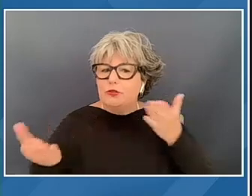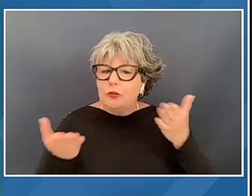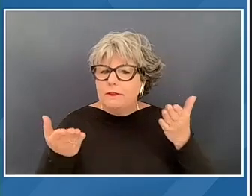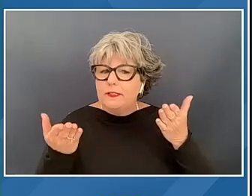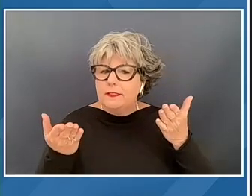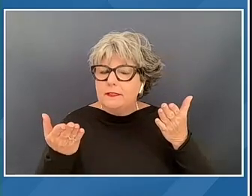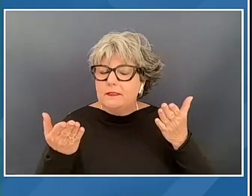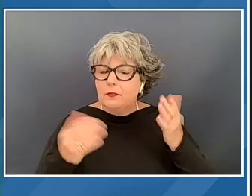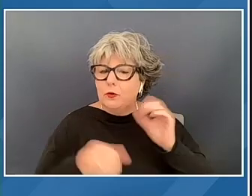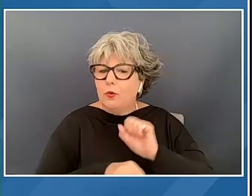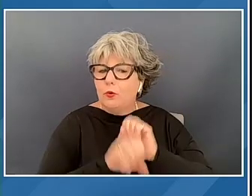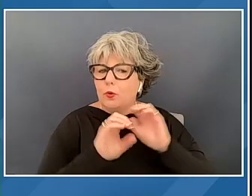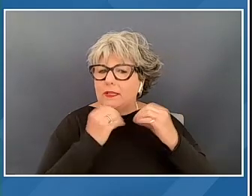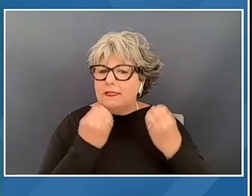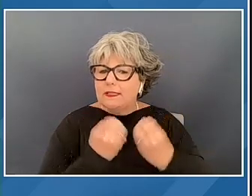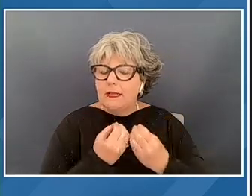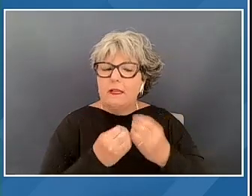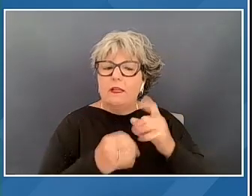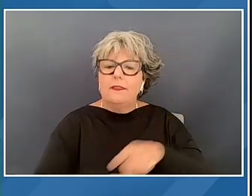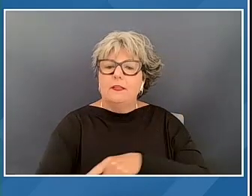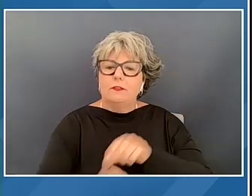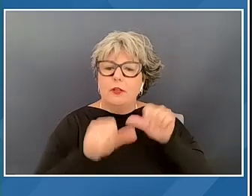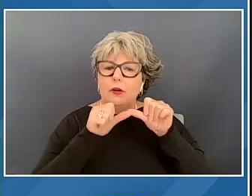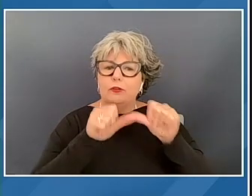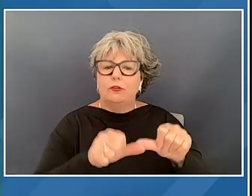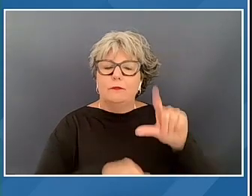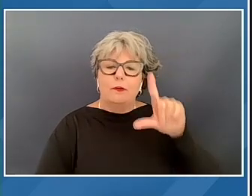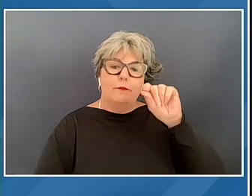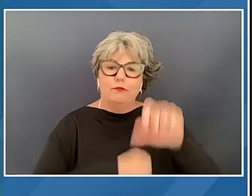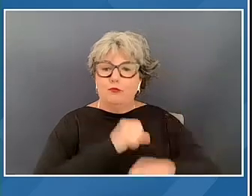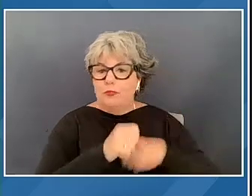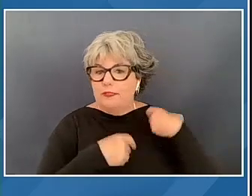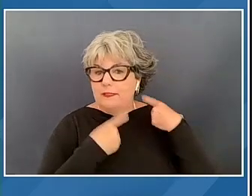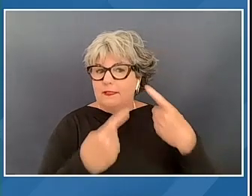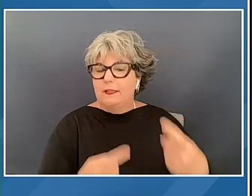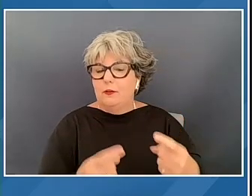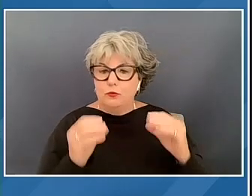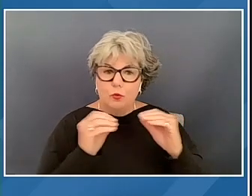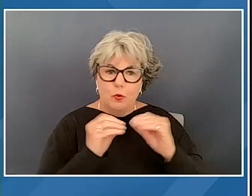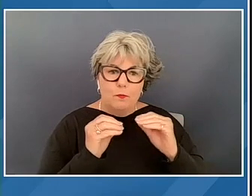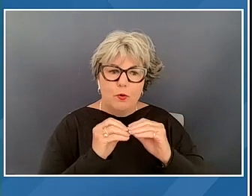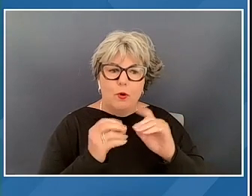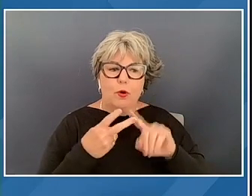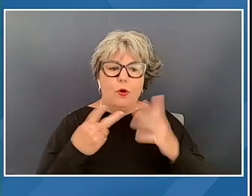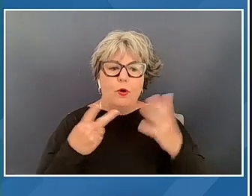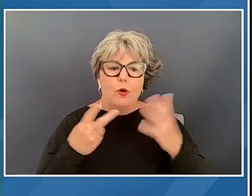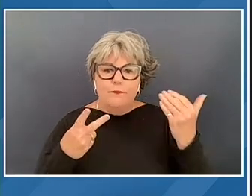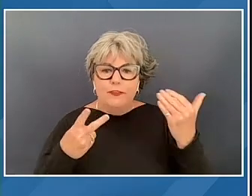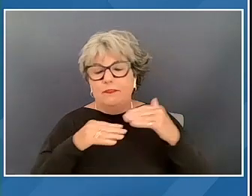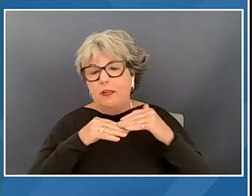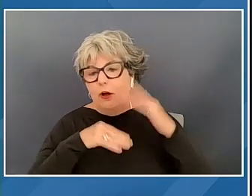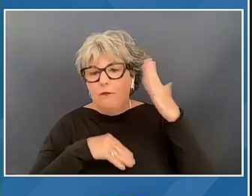Look at these long-term loans of 20 years or more or 15 plus years, and look at some